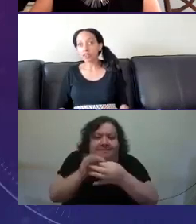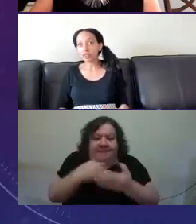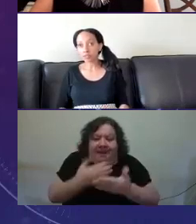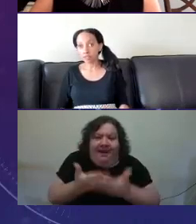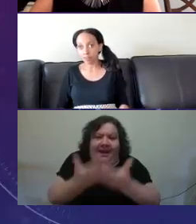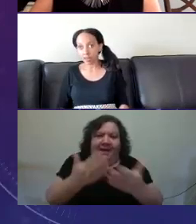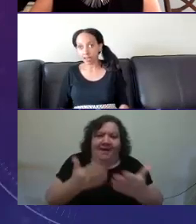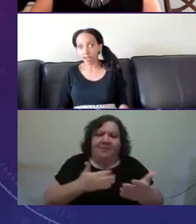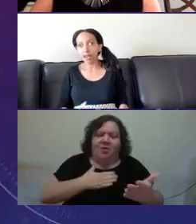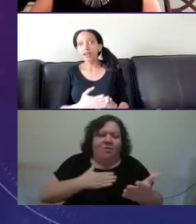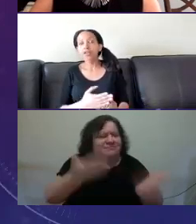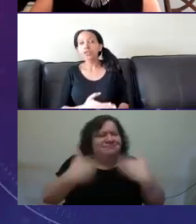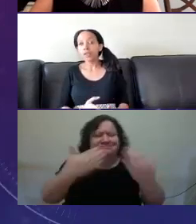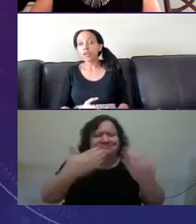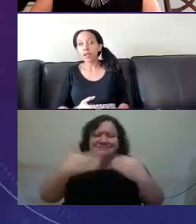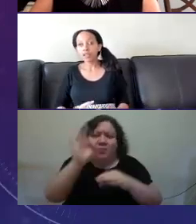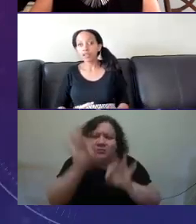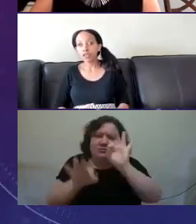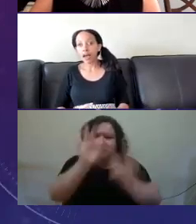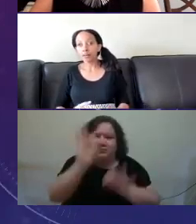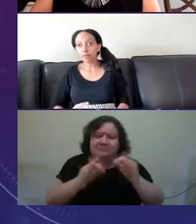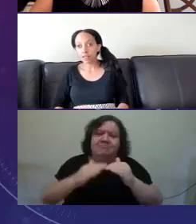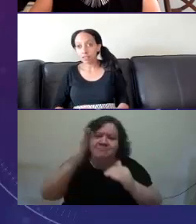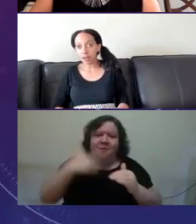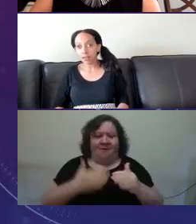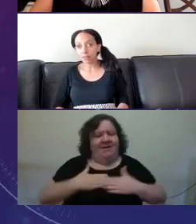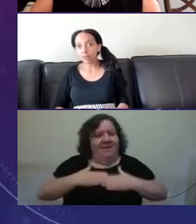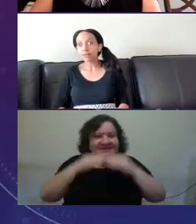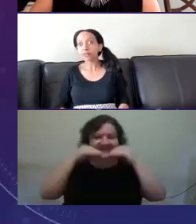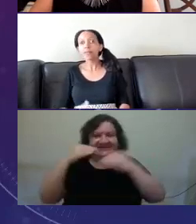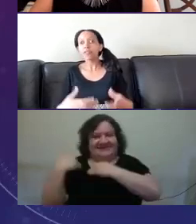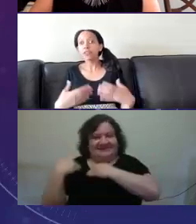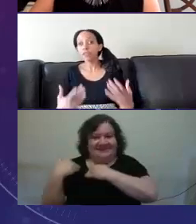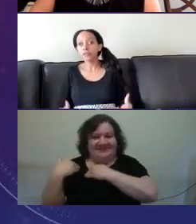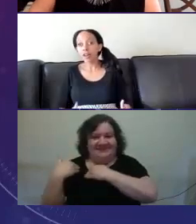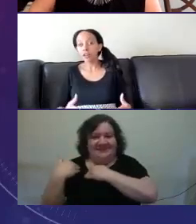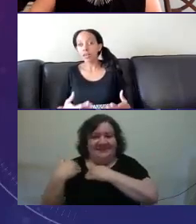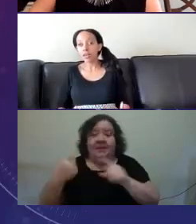social media Twitter Instagram and Facebook you could follow me there